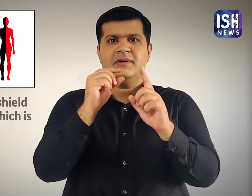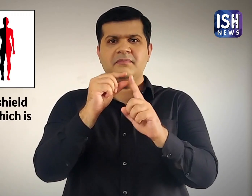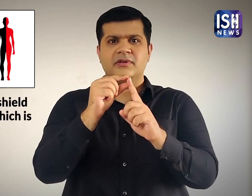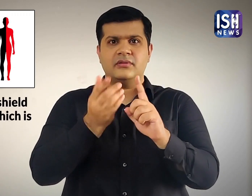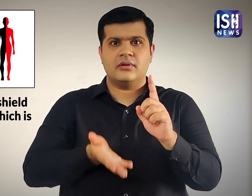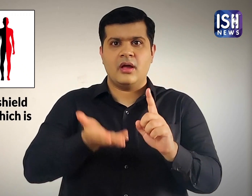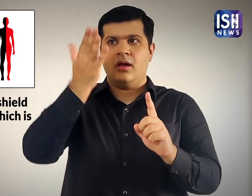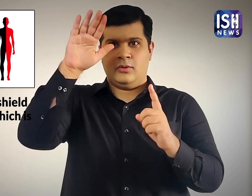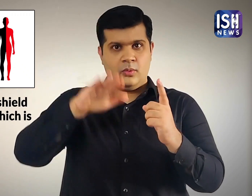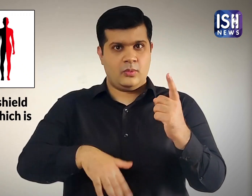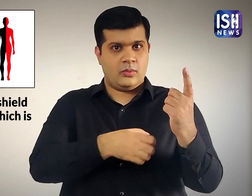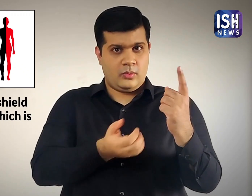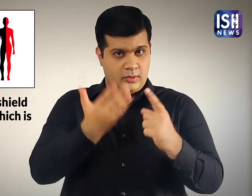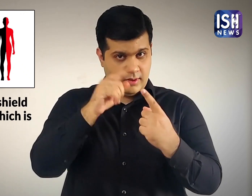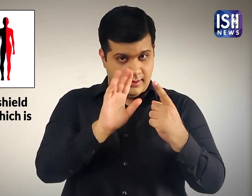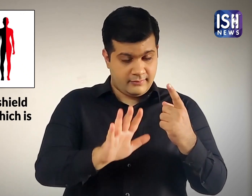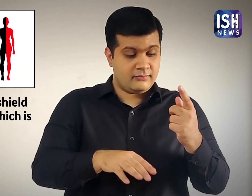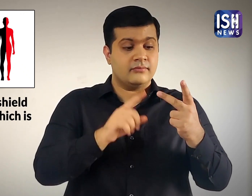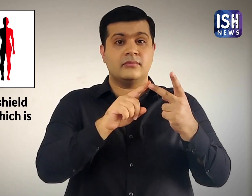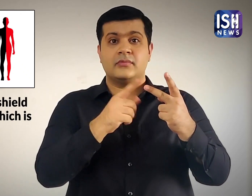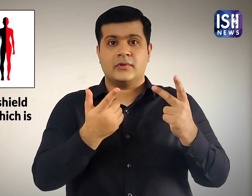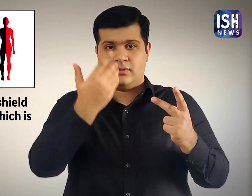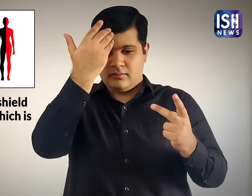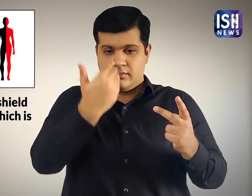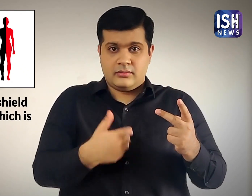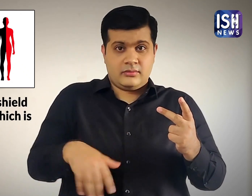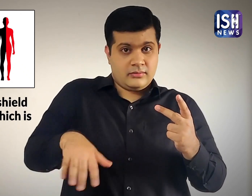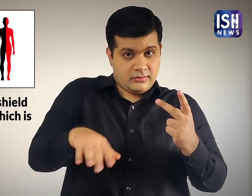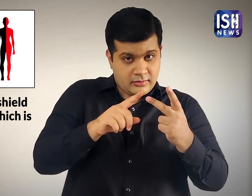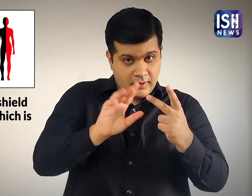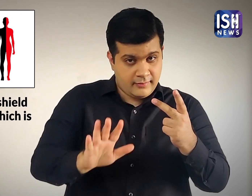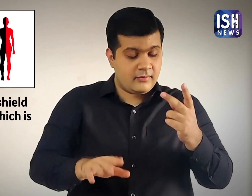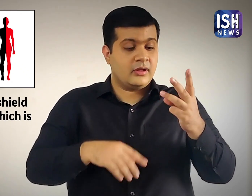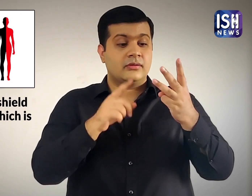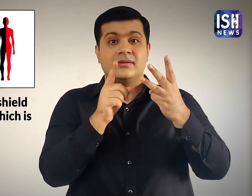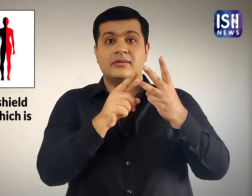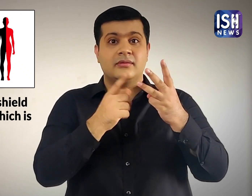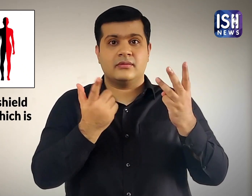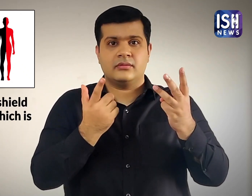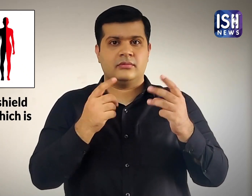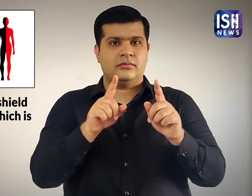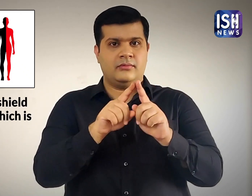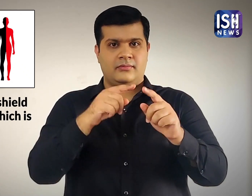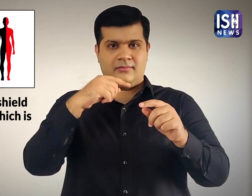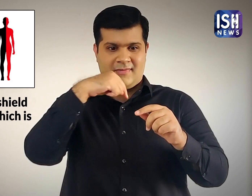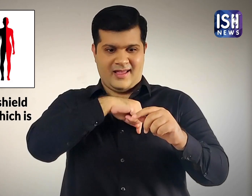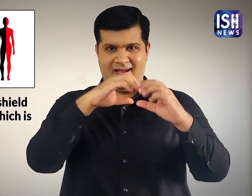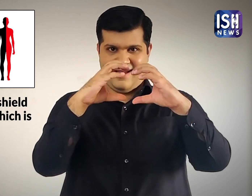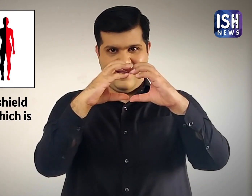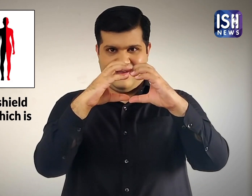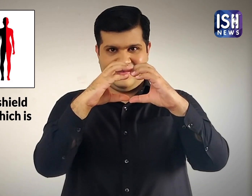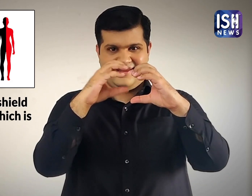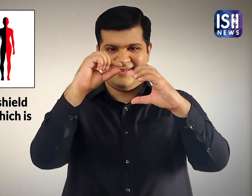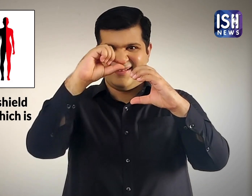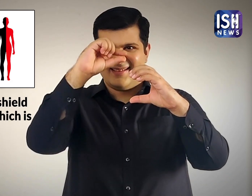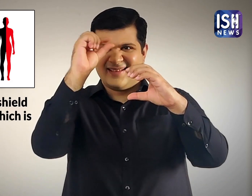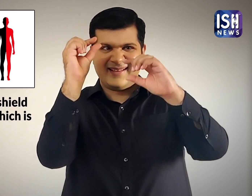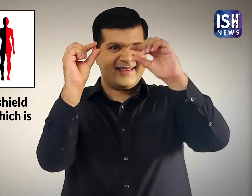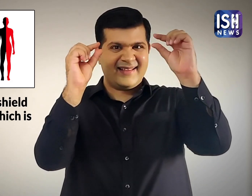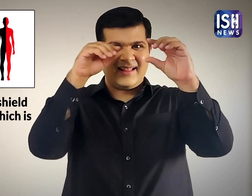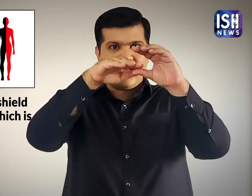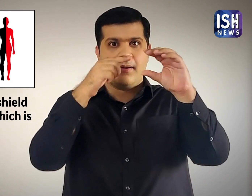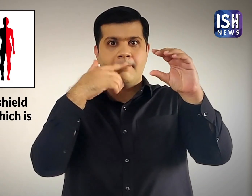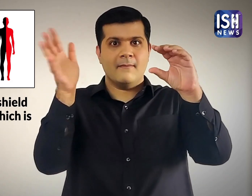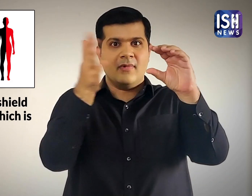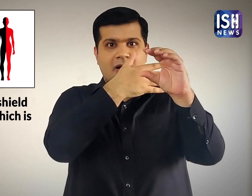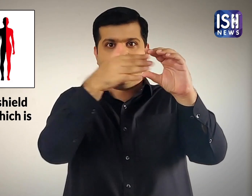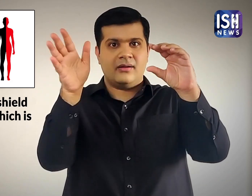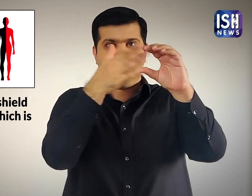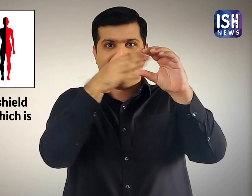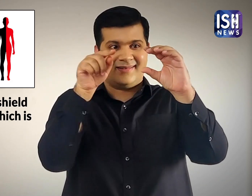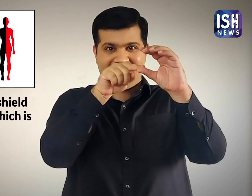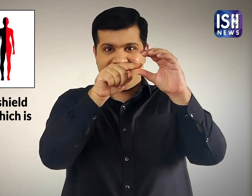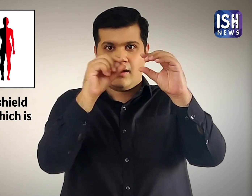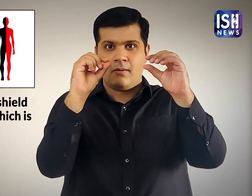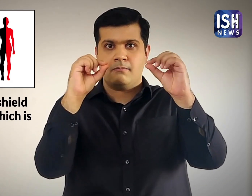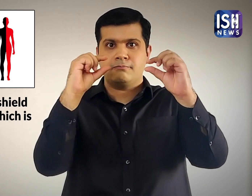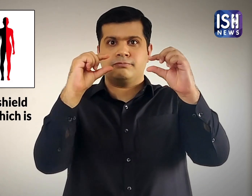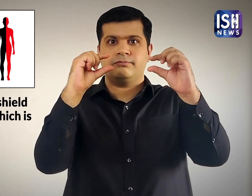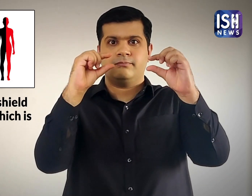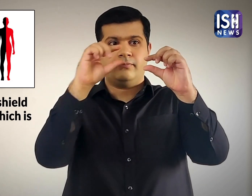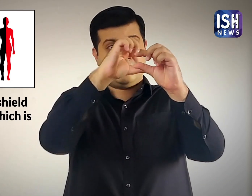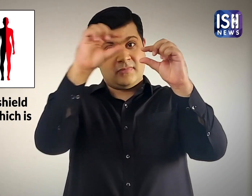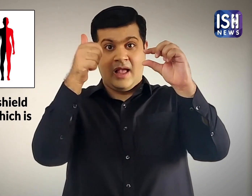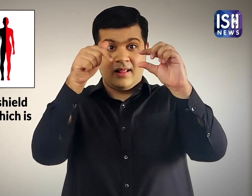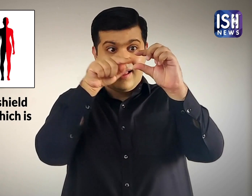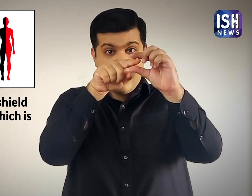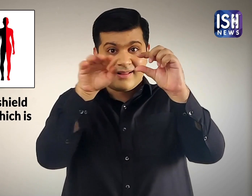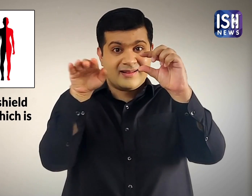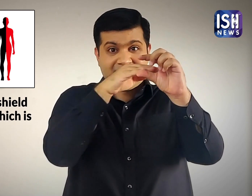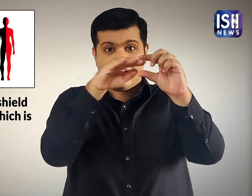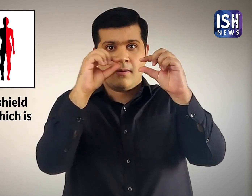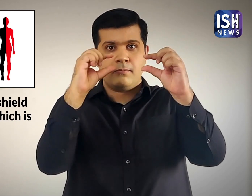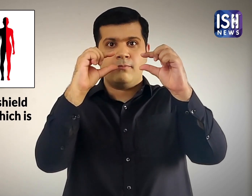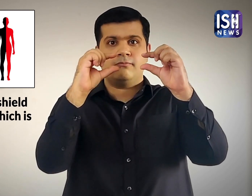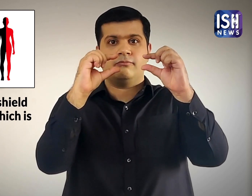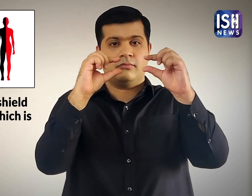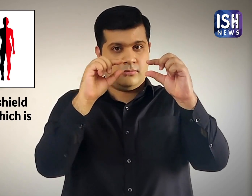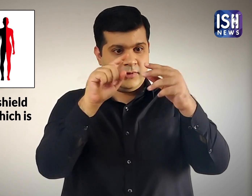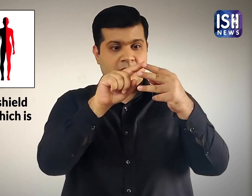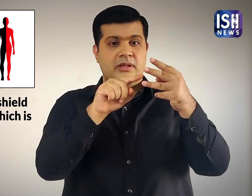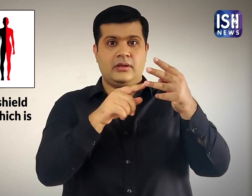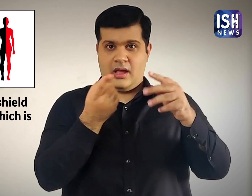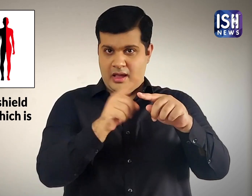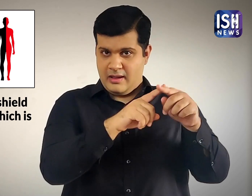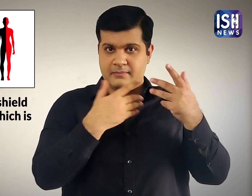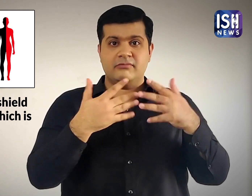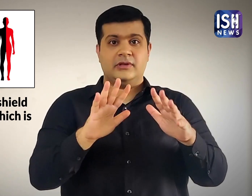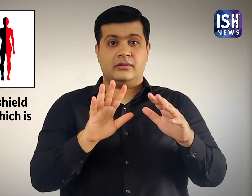hypertension, hemorrhagic stroke, and thrombosis,